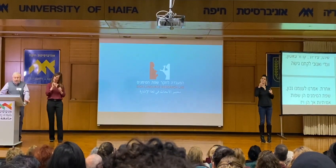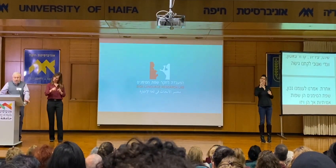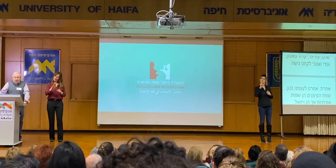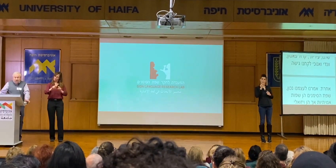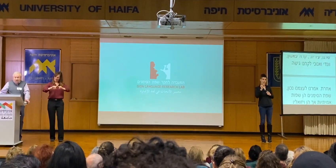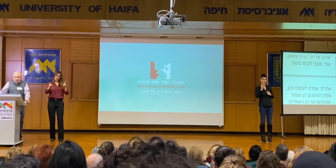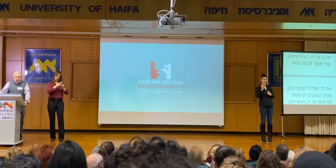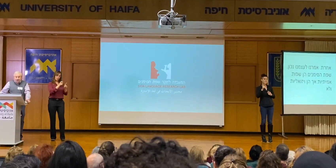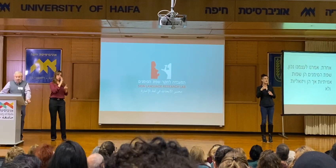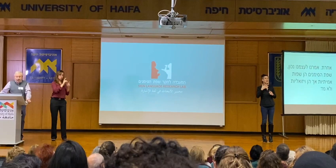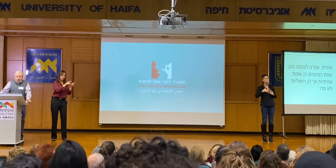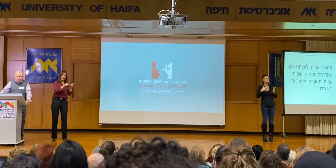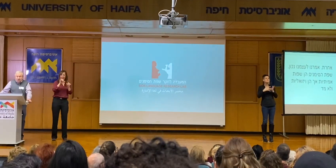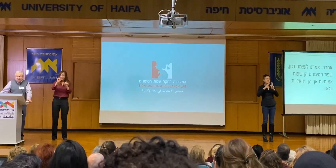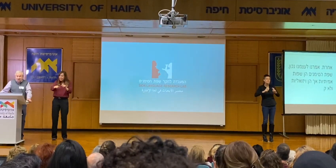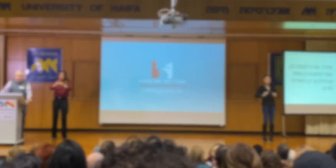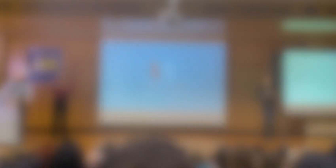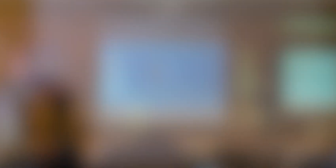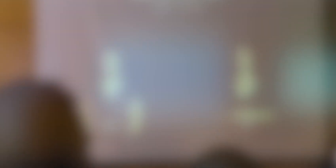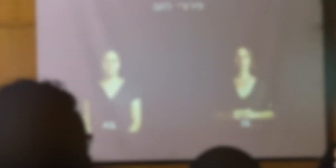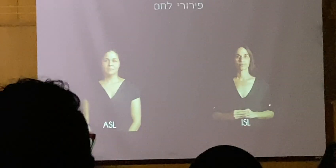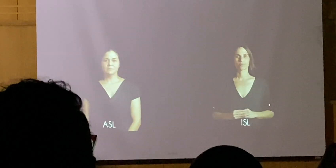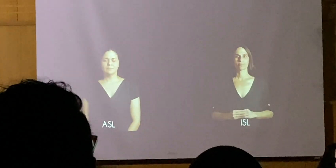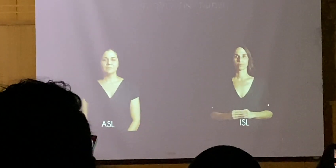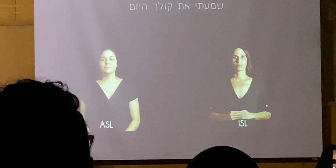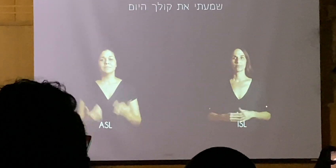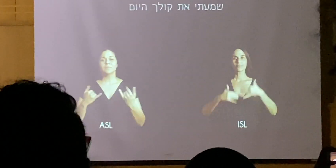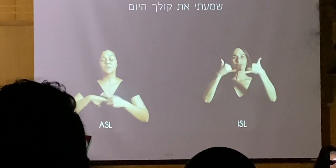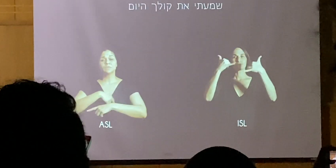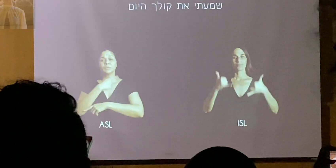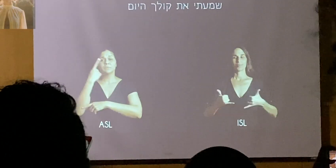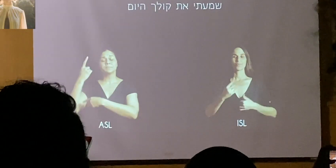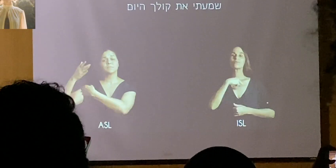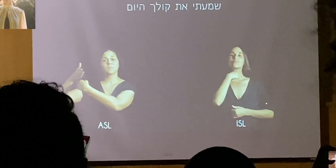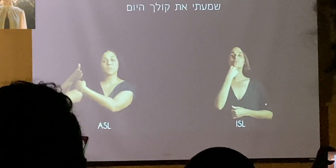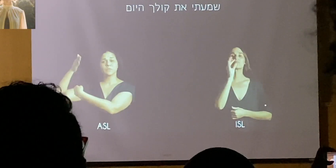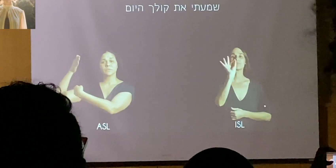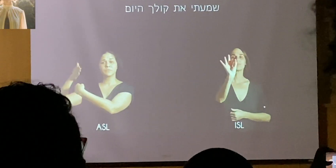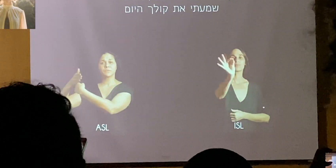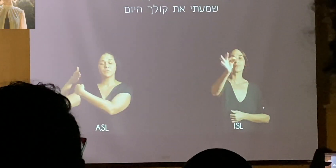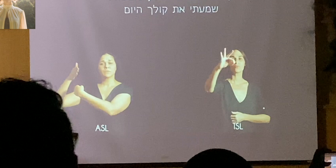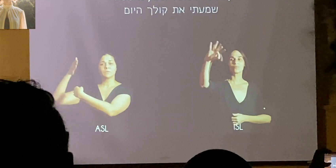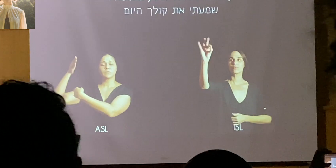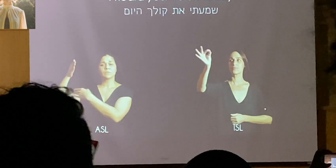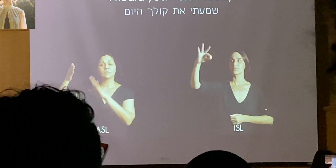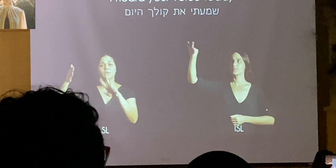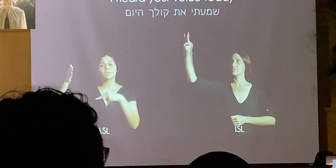From the way people talked about her, she sounds like a really interesting person. In her Memory, her daughter Ella Joy Meir wrote a song called “Breadcrumbs”